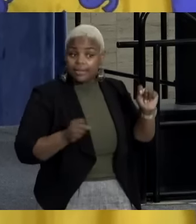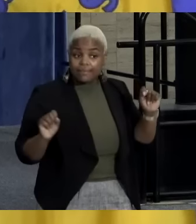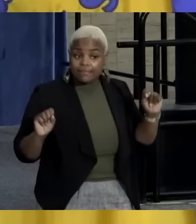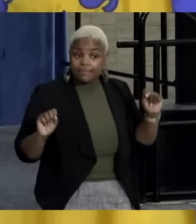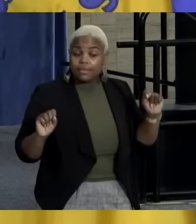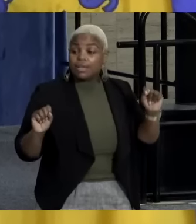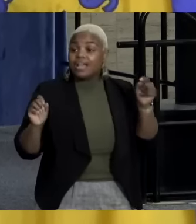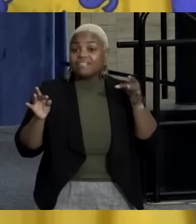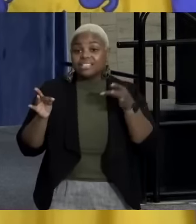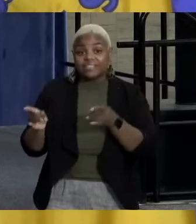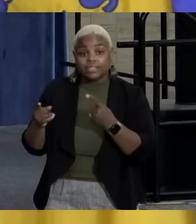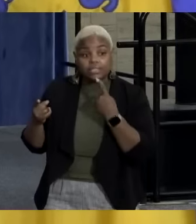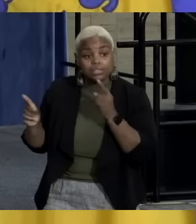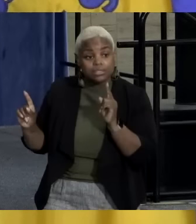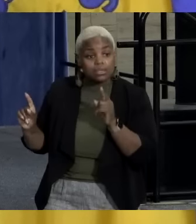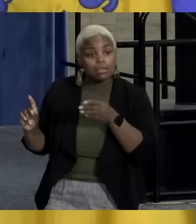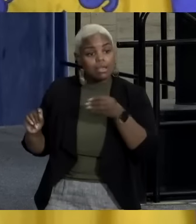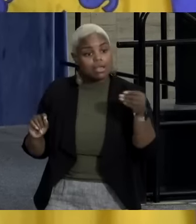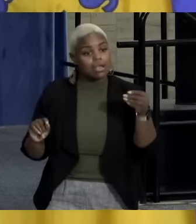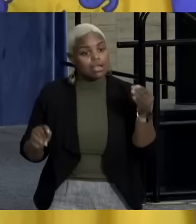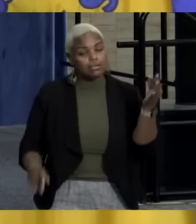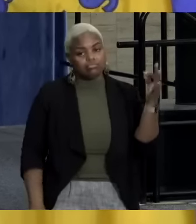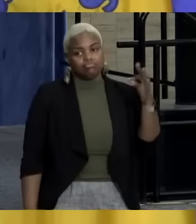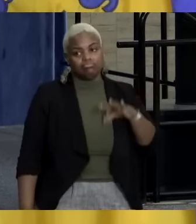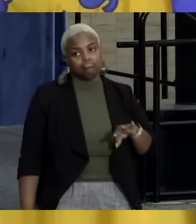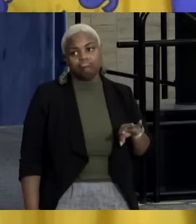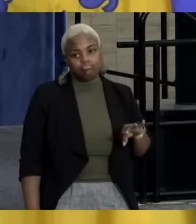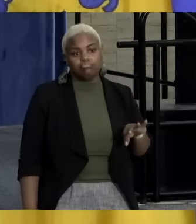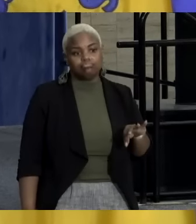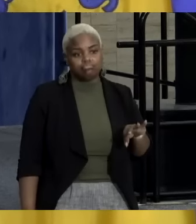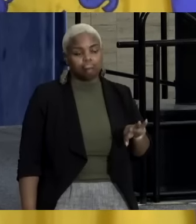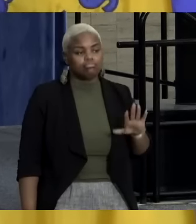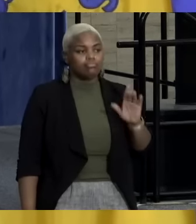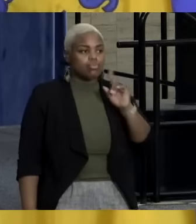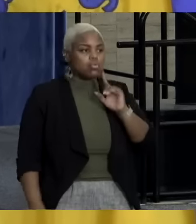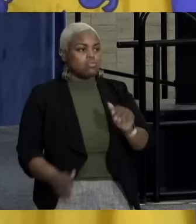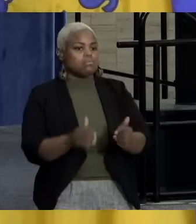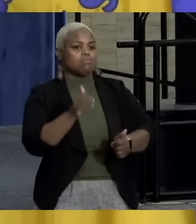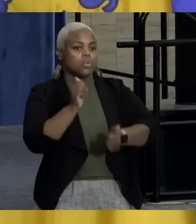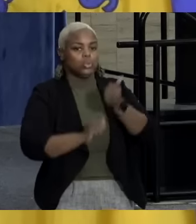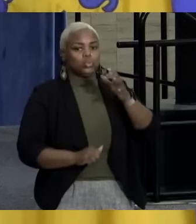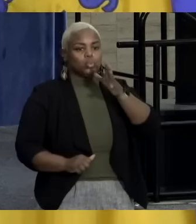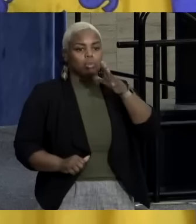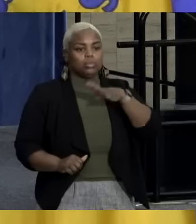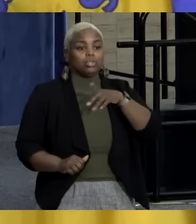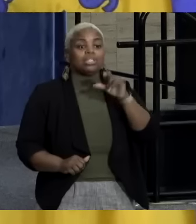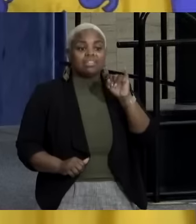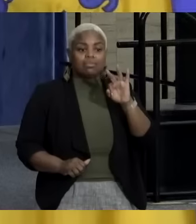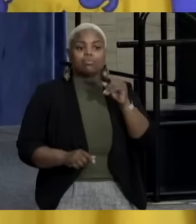and it is hugely beneficial to the vast majority of women when properly timed.